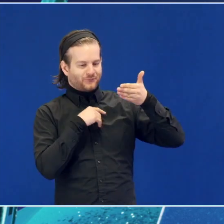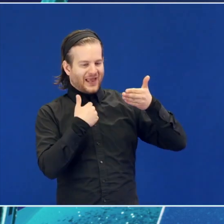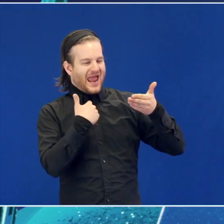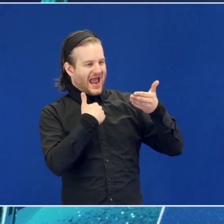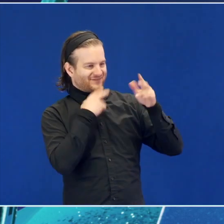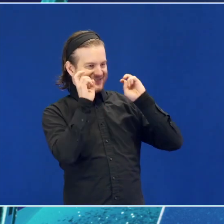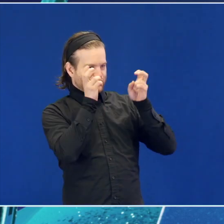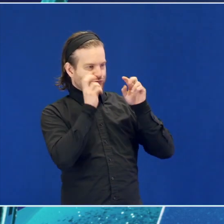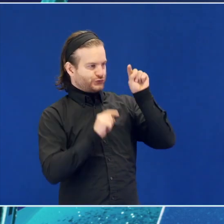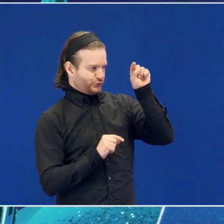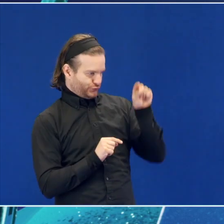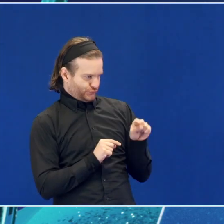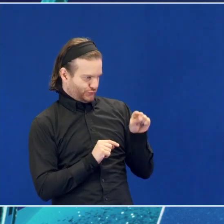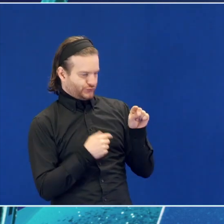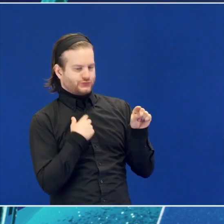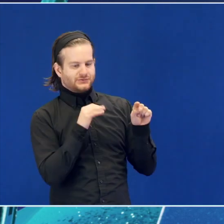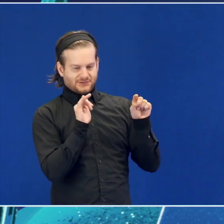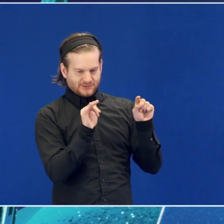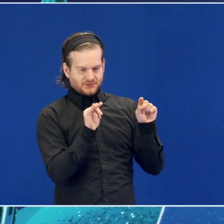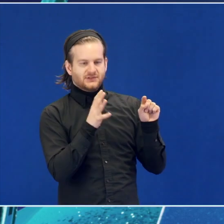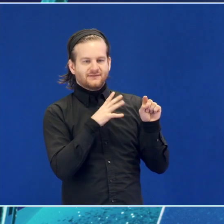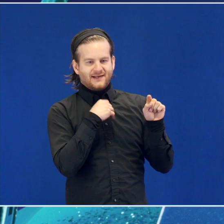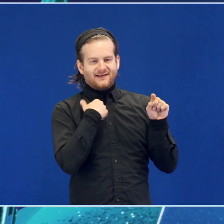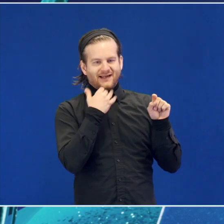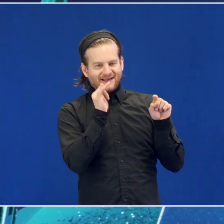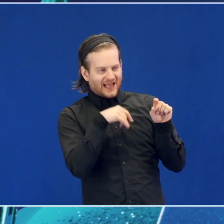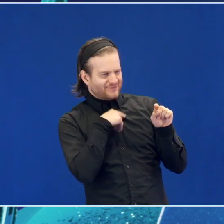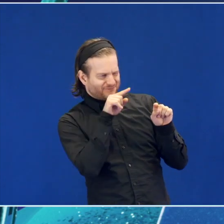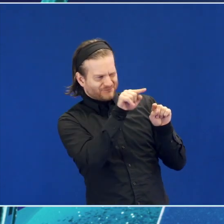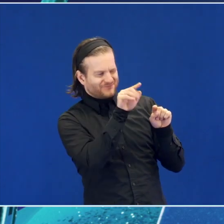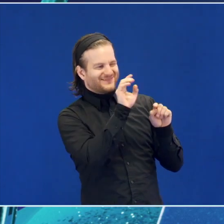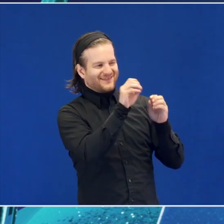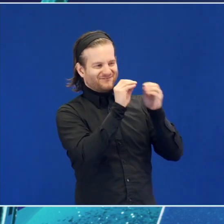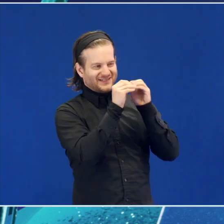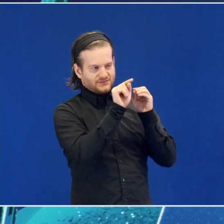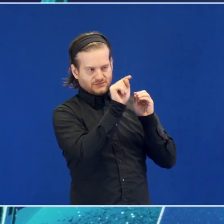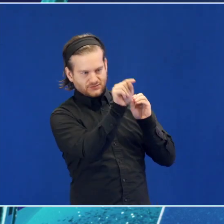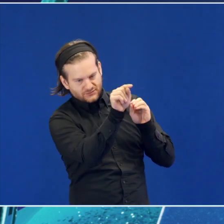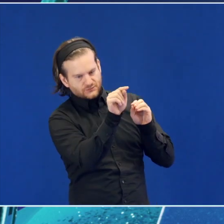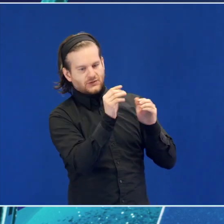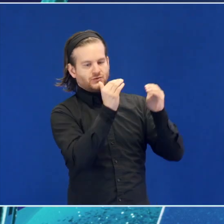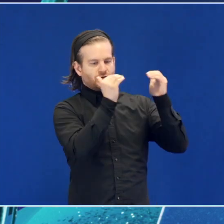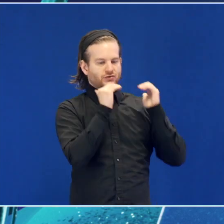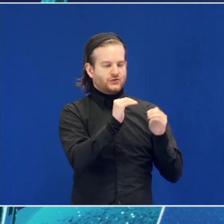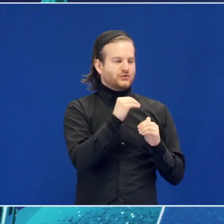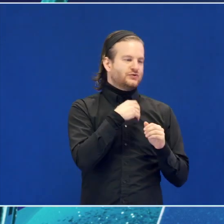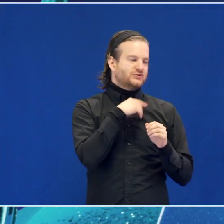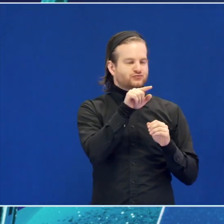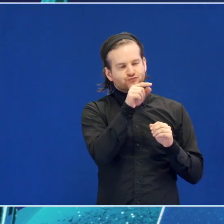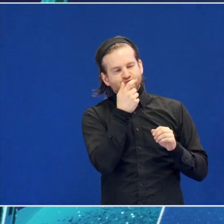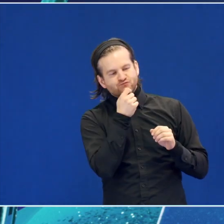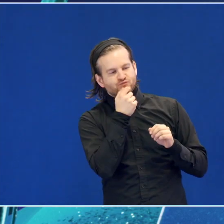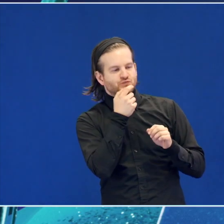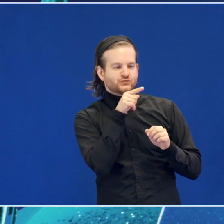agent-specific fix instructions, you manage the context in a certain way, and all of that can now be fixed automatically.